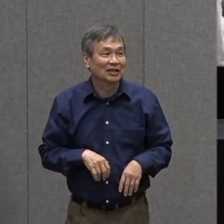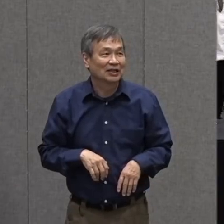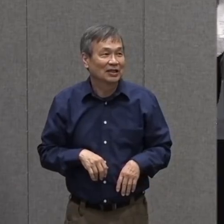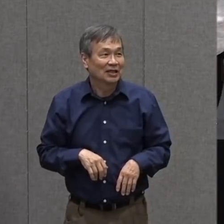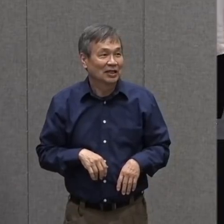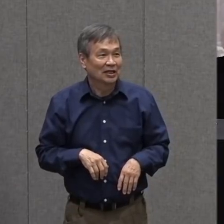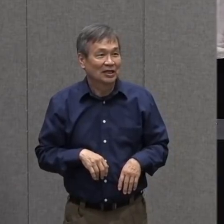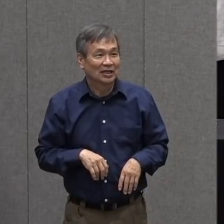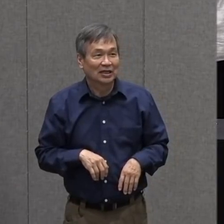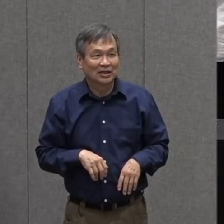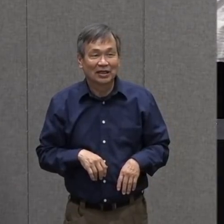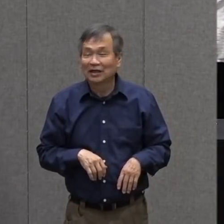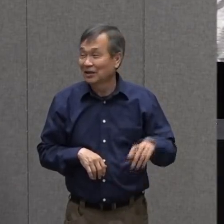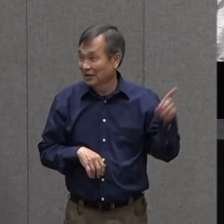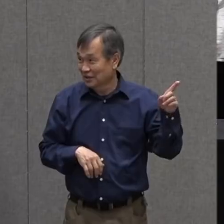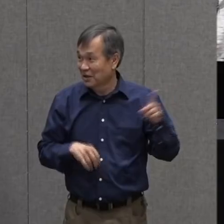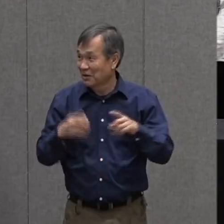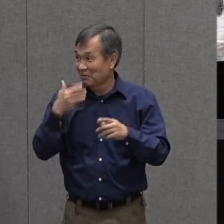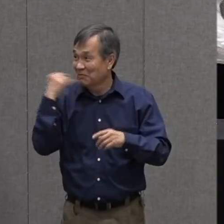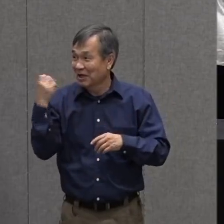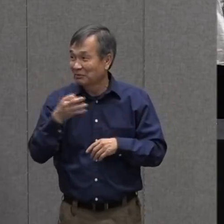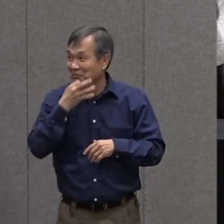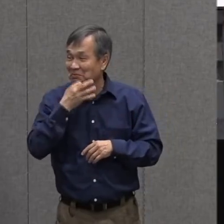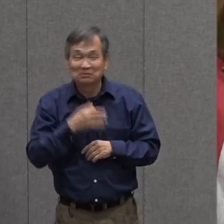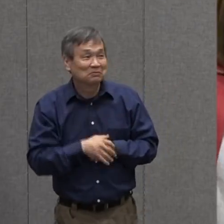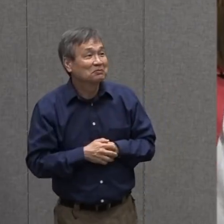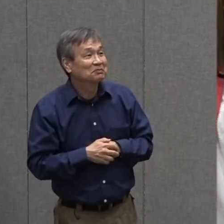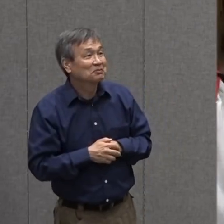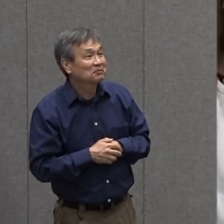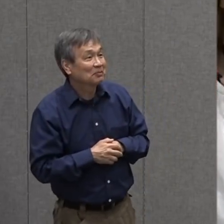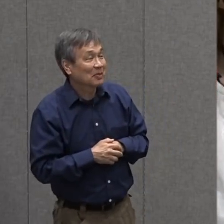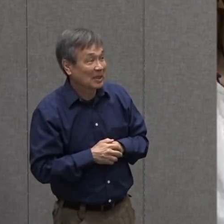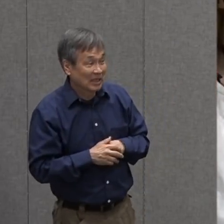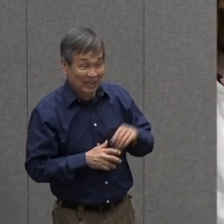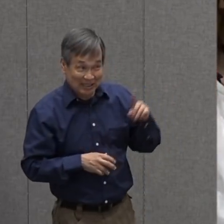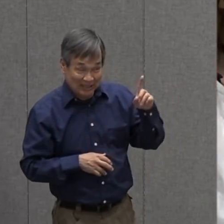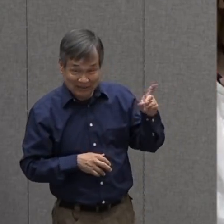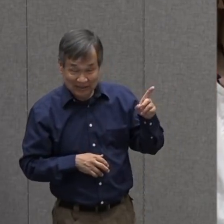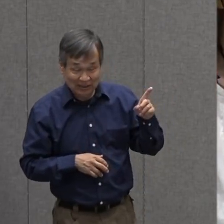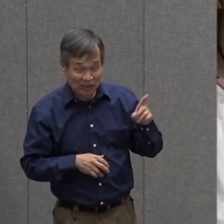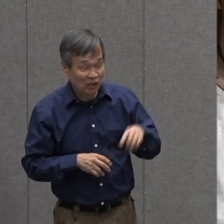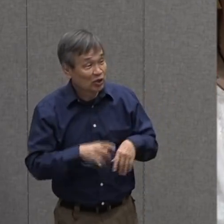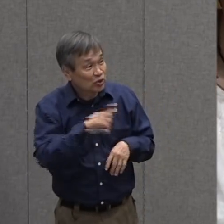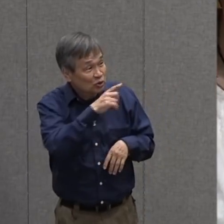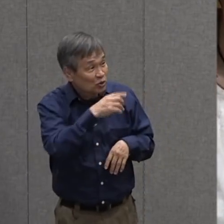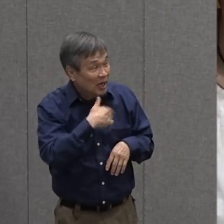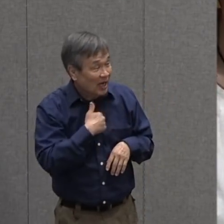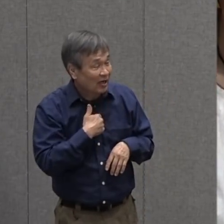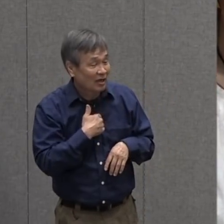I might do better than her. All right. So this is you have ones,